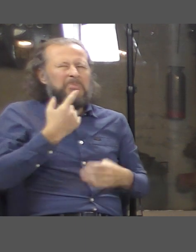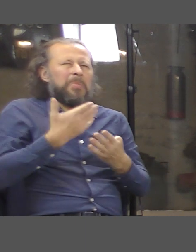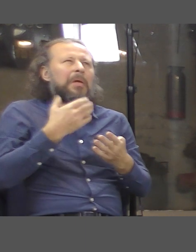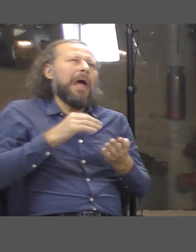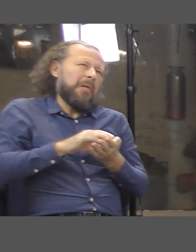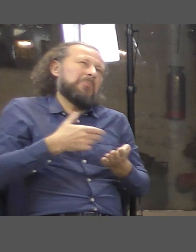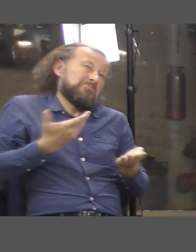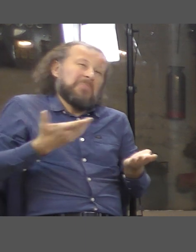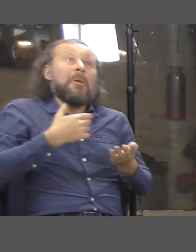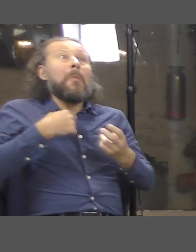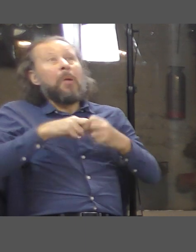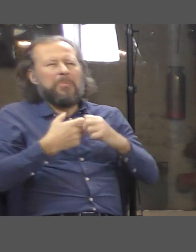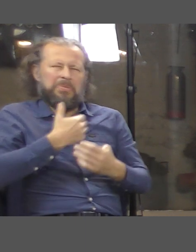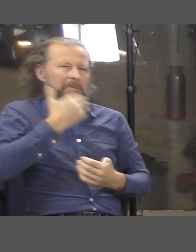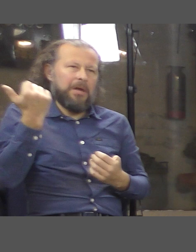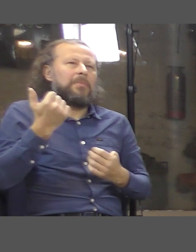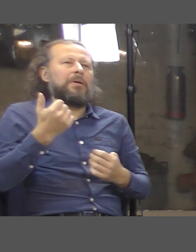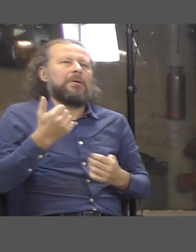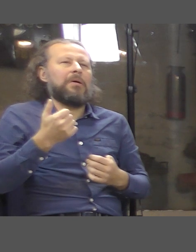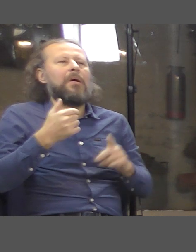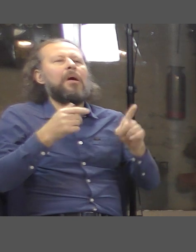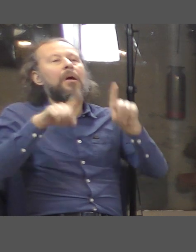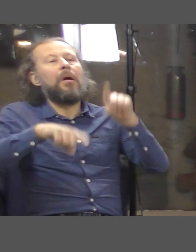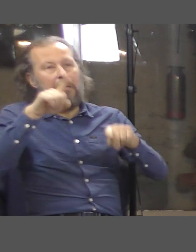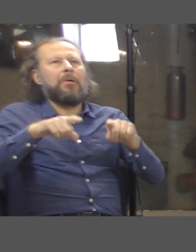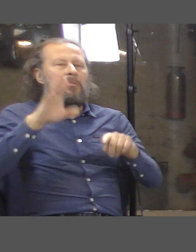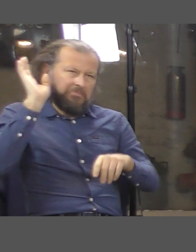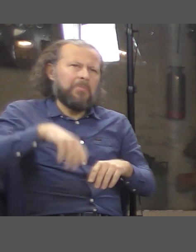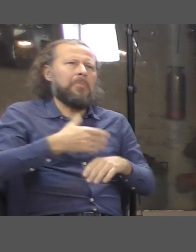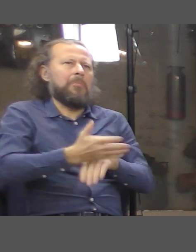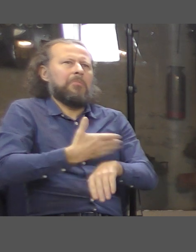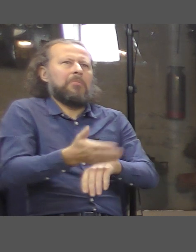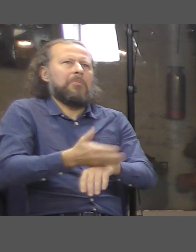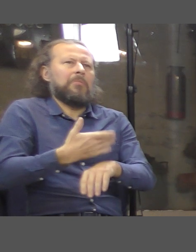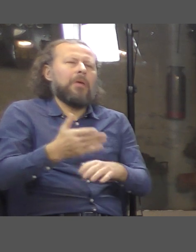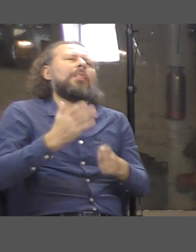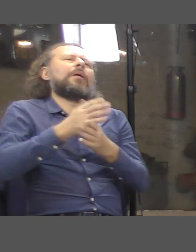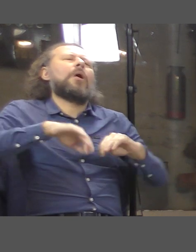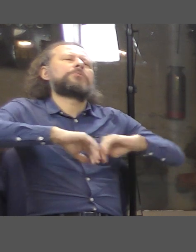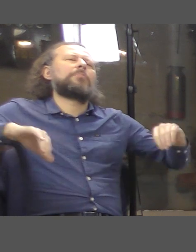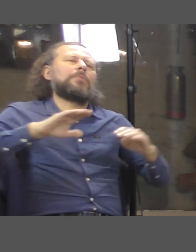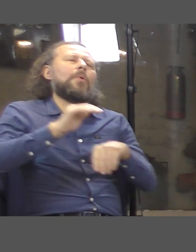Well, and the managers were asking themselves, and extend a little bit, work longer. I didn't really have that. Some people just stayed longer,